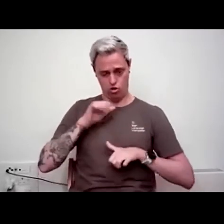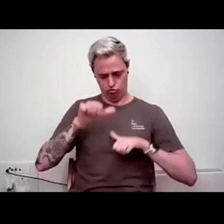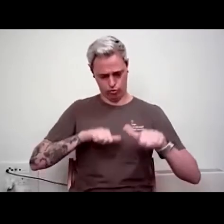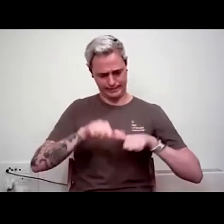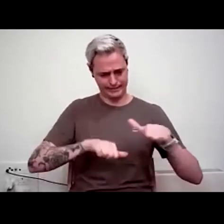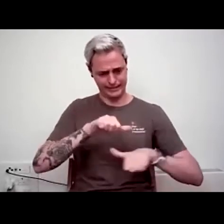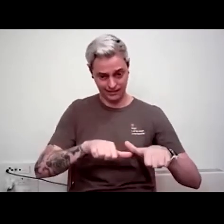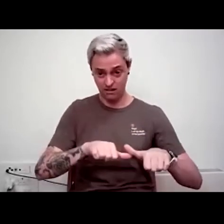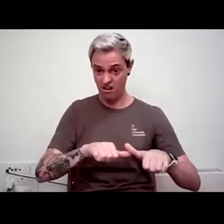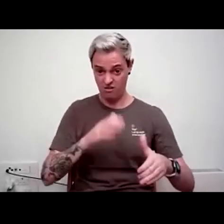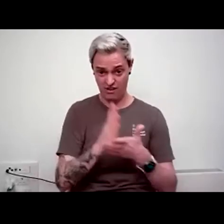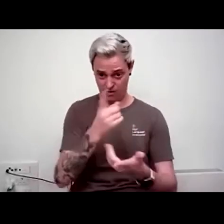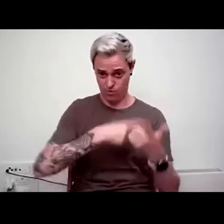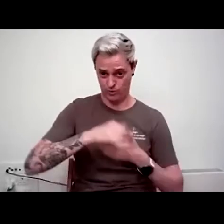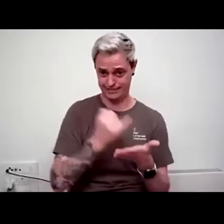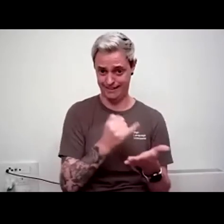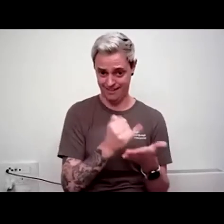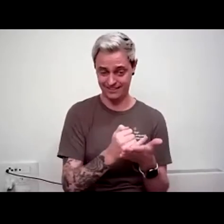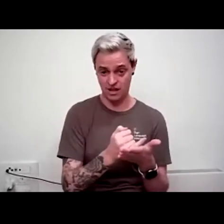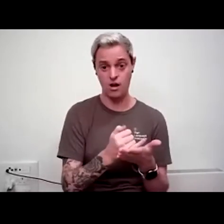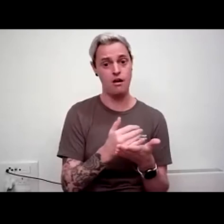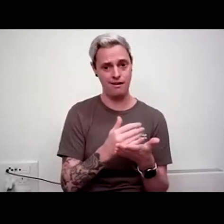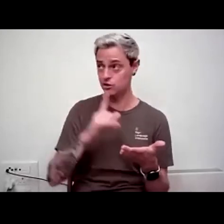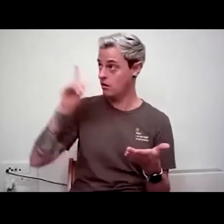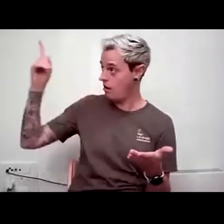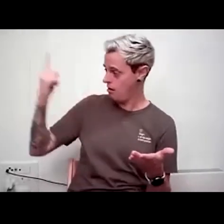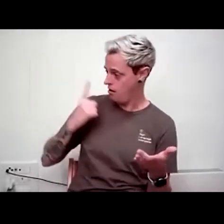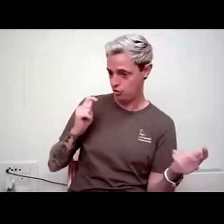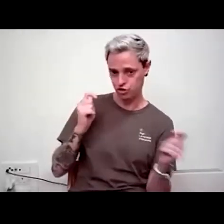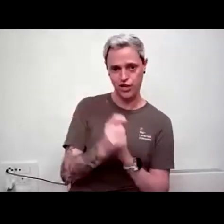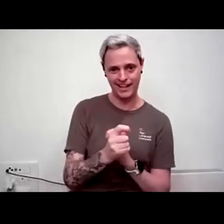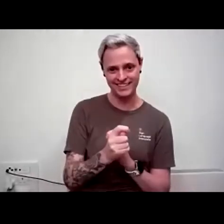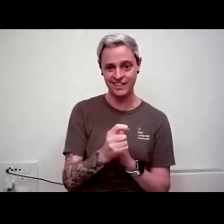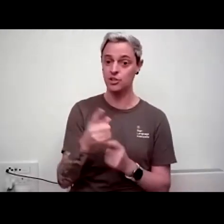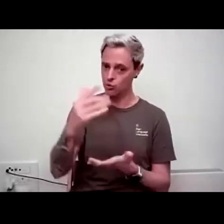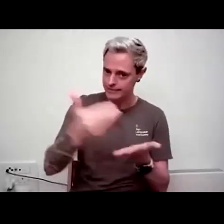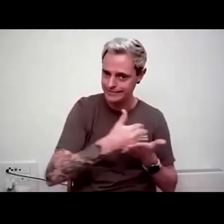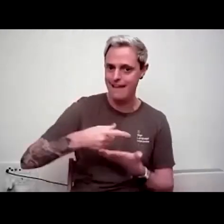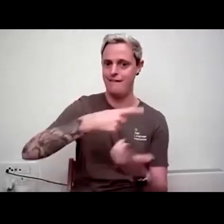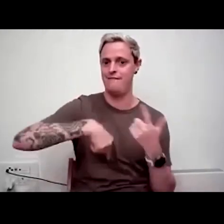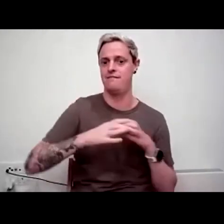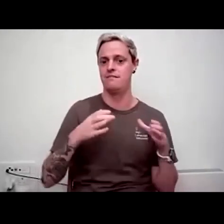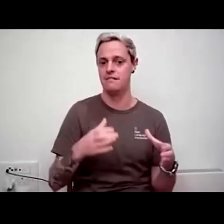it remains one out of which we need to be saved, for the sake of those who suffer under the crushing inertia